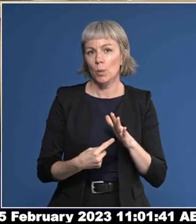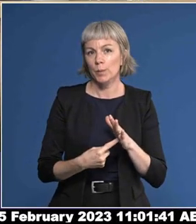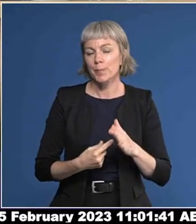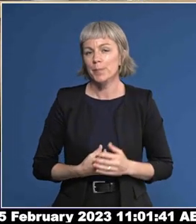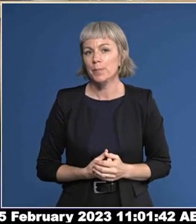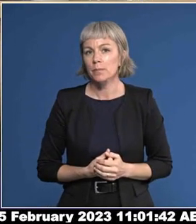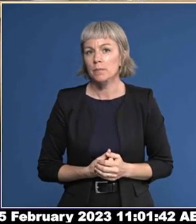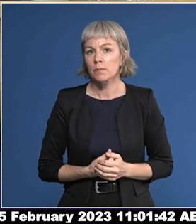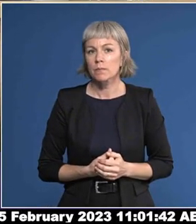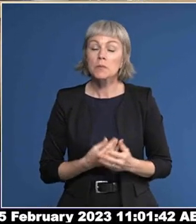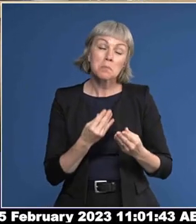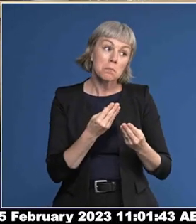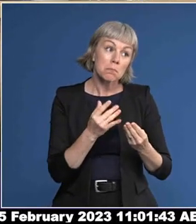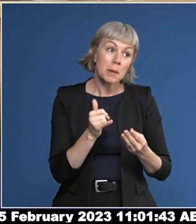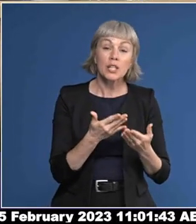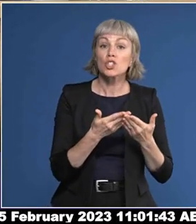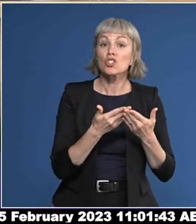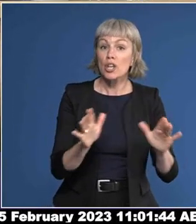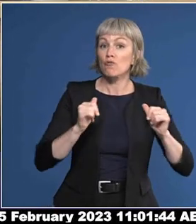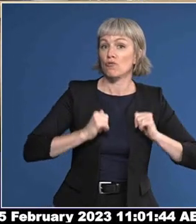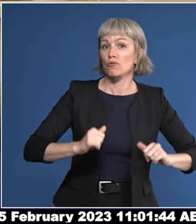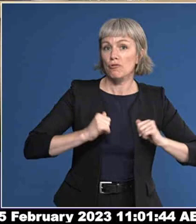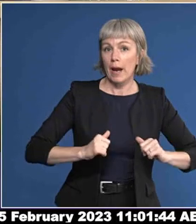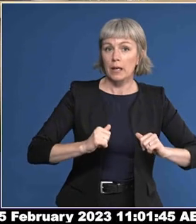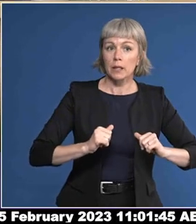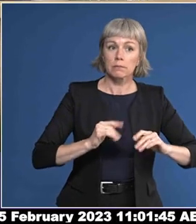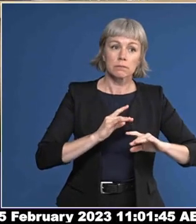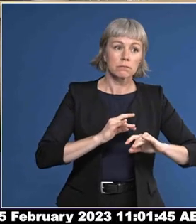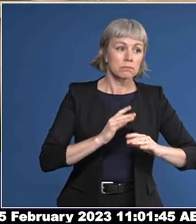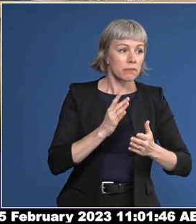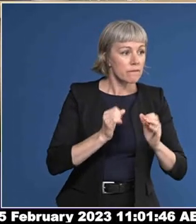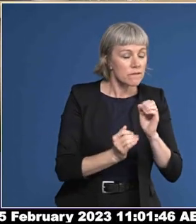But if, for example, one of your workers says, "Well, I was down the road at Afford